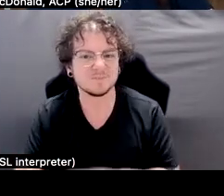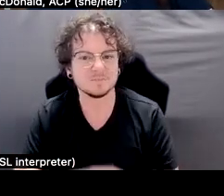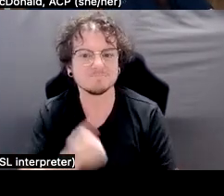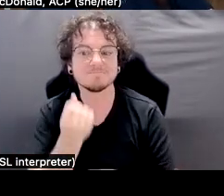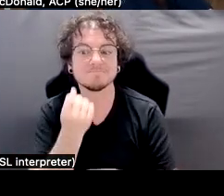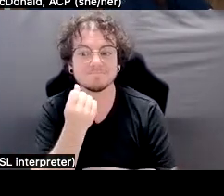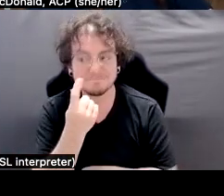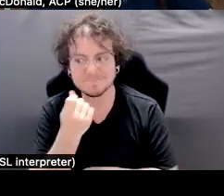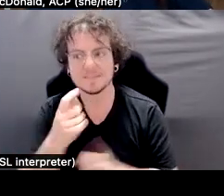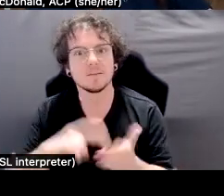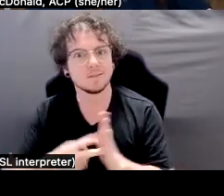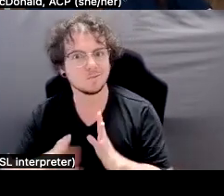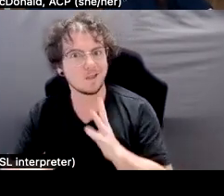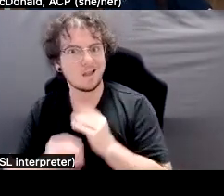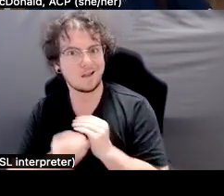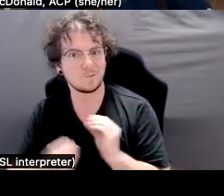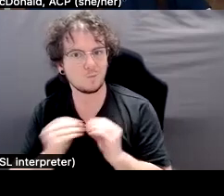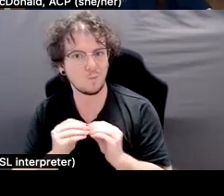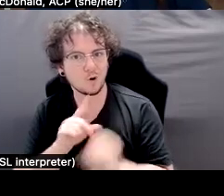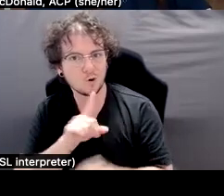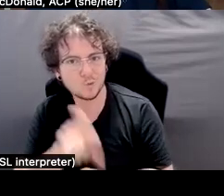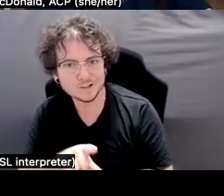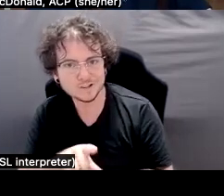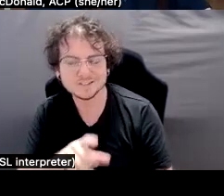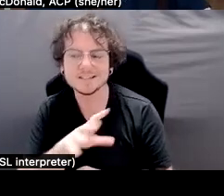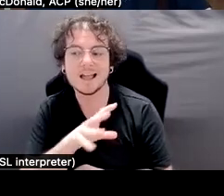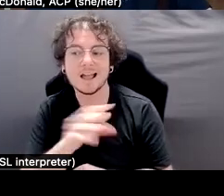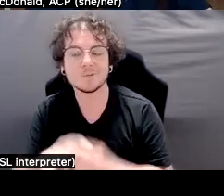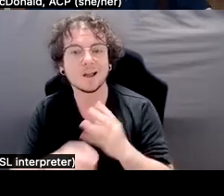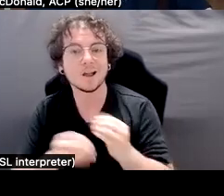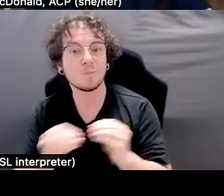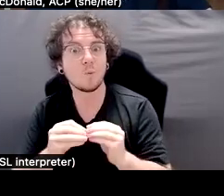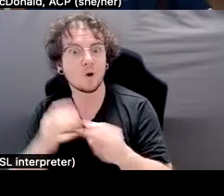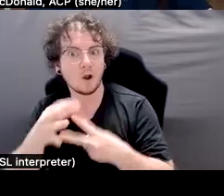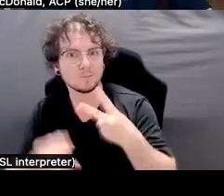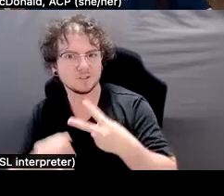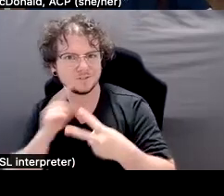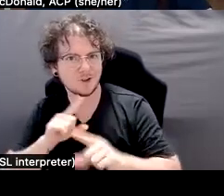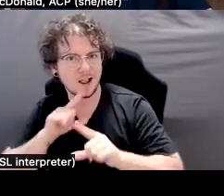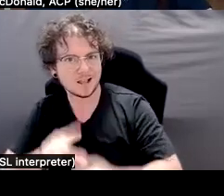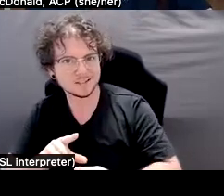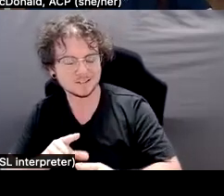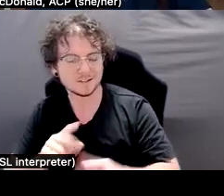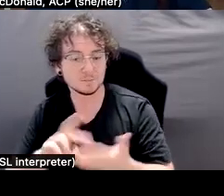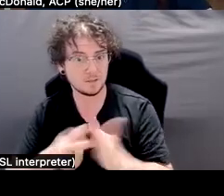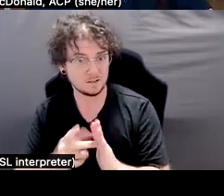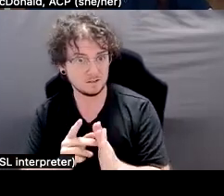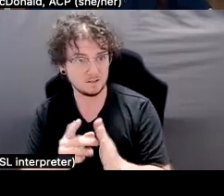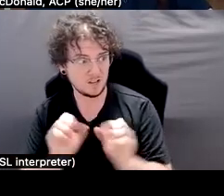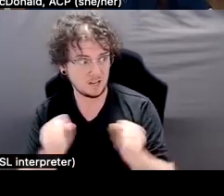questions and adding additional answer choices meant that one-to-one comparisons couldn't always